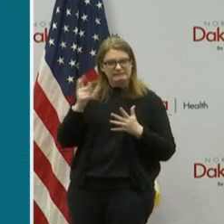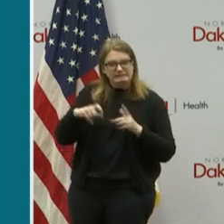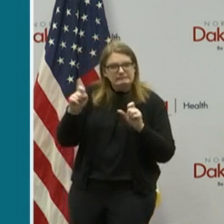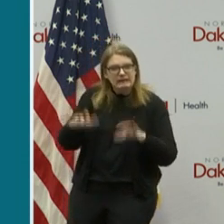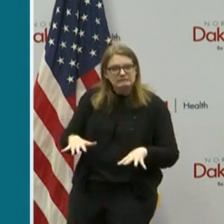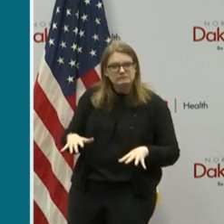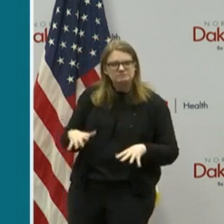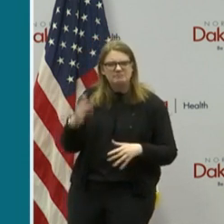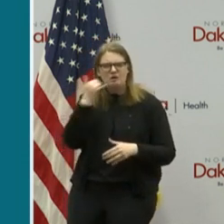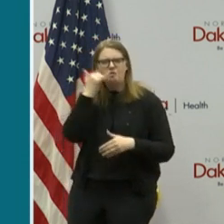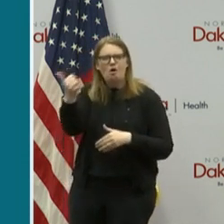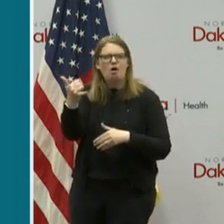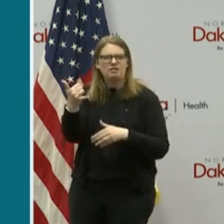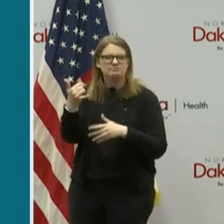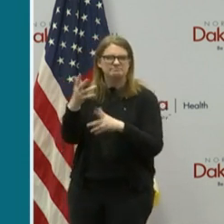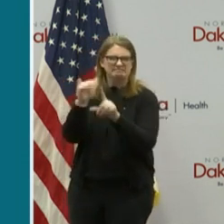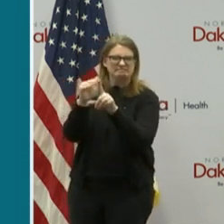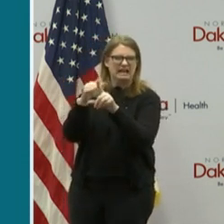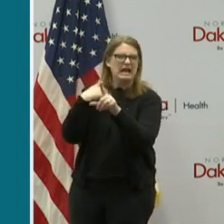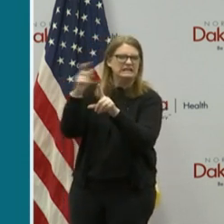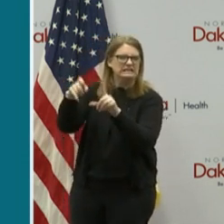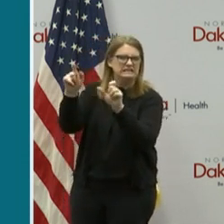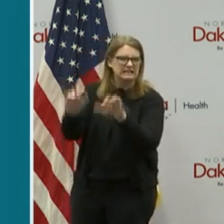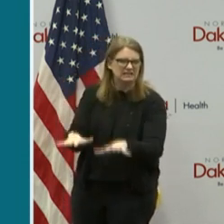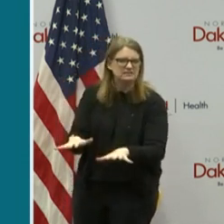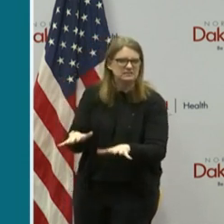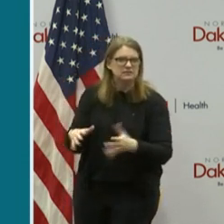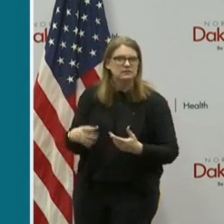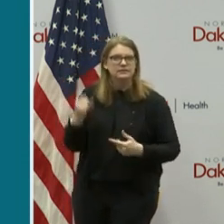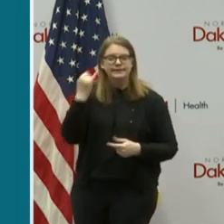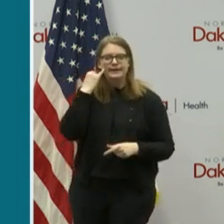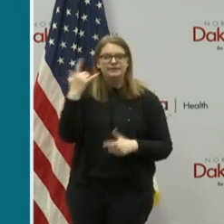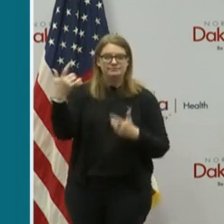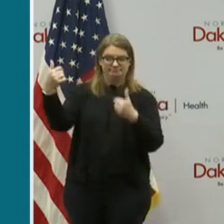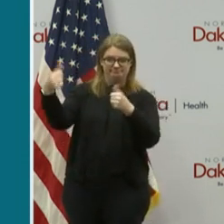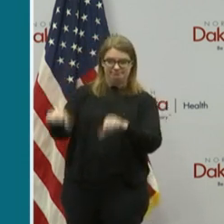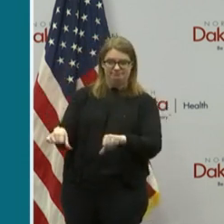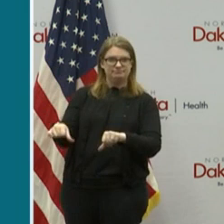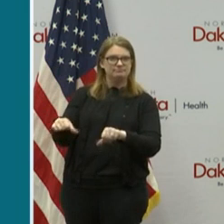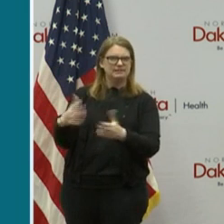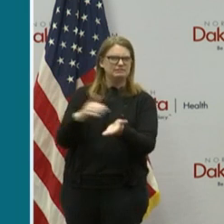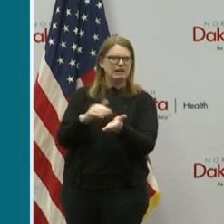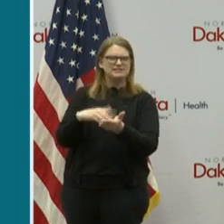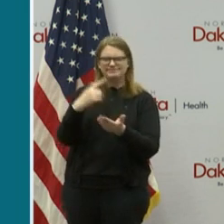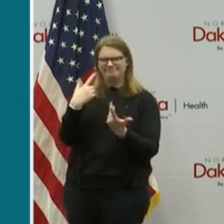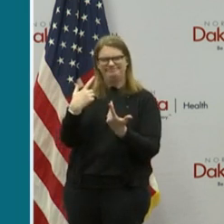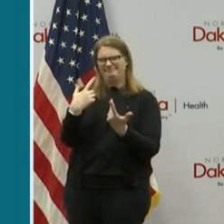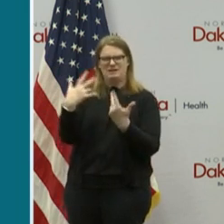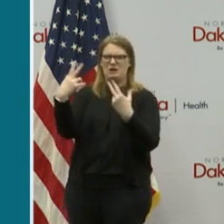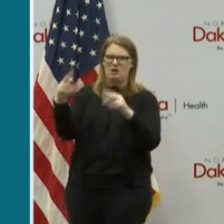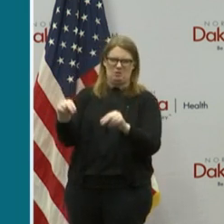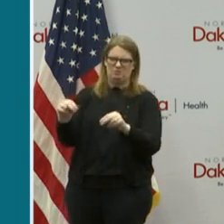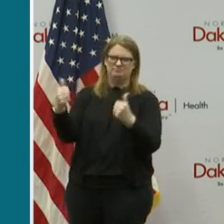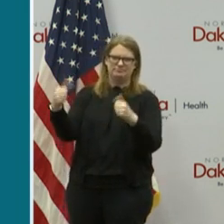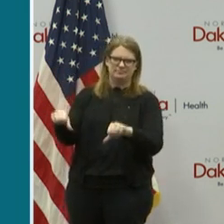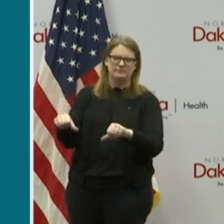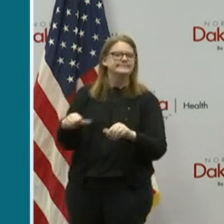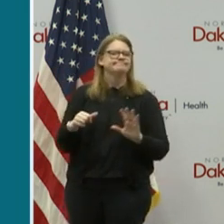FEELS THEY NEED A TEST TO ADVOCATE FOR YOURSELF AND GET A TEST. IF YOU ARE UNABLE TO GET A